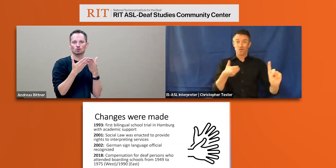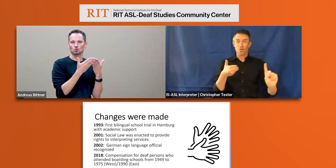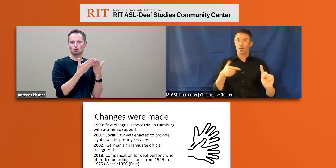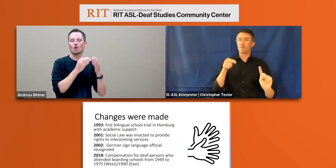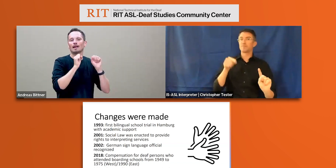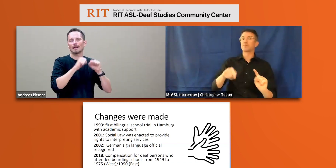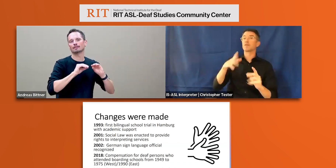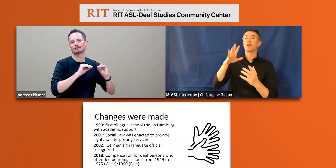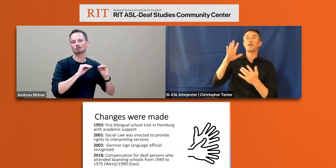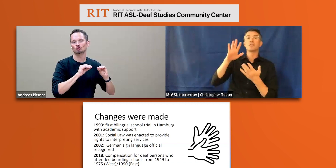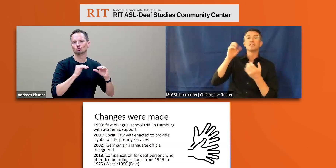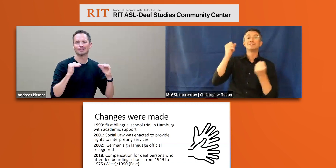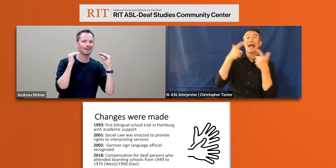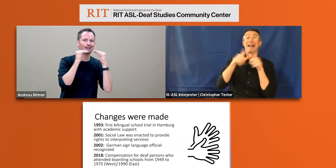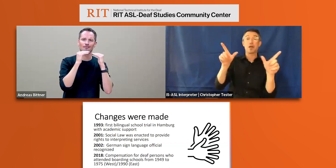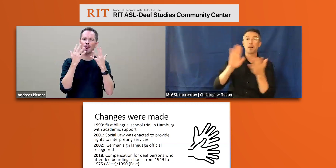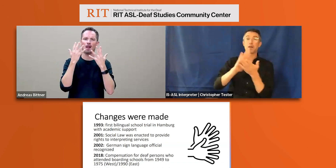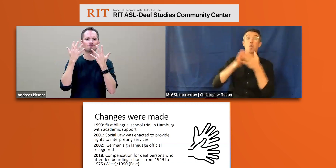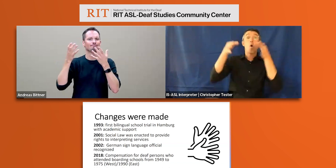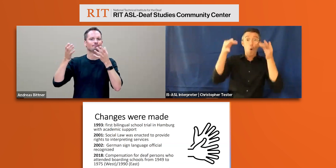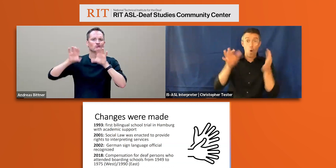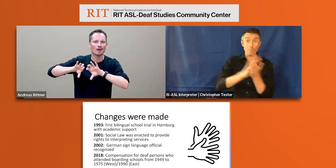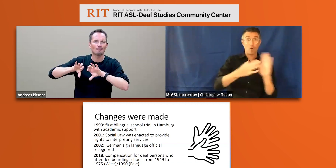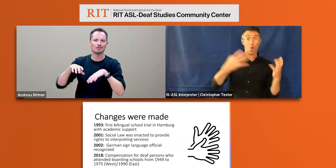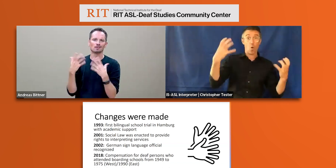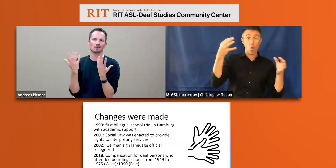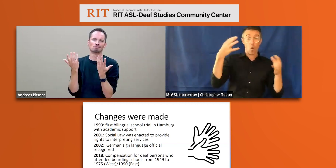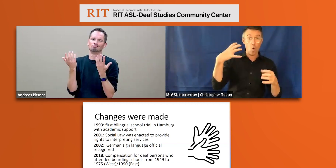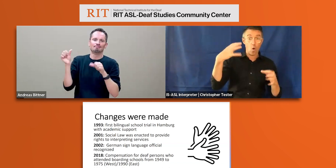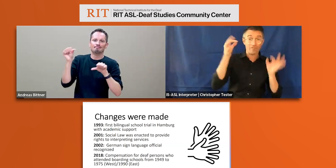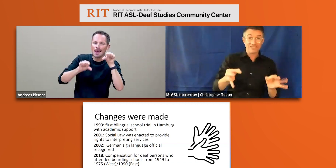Prior to that, in 2016...